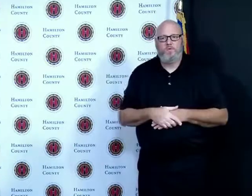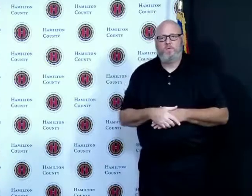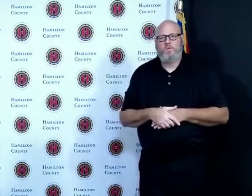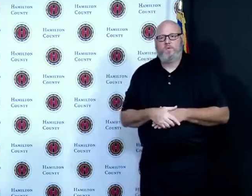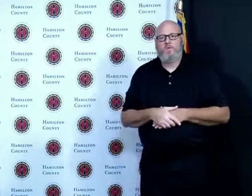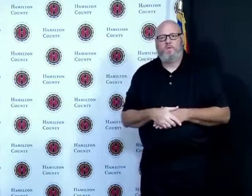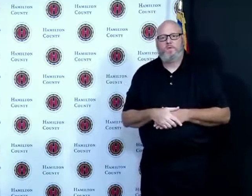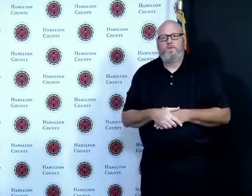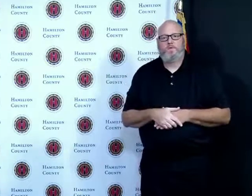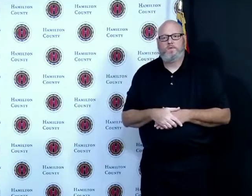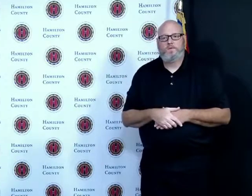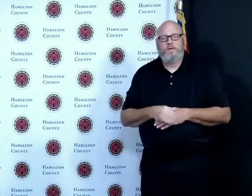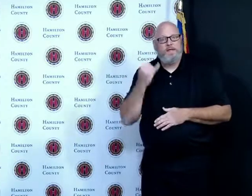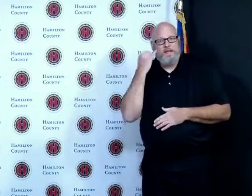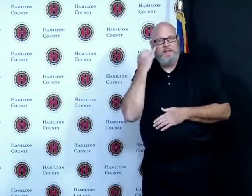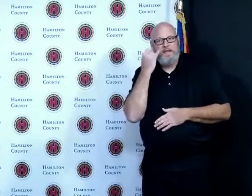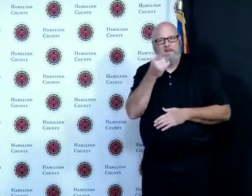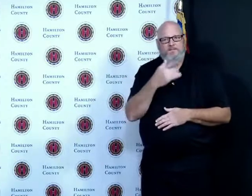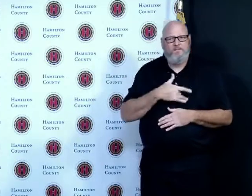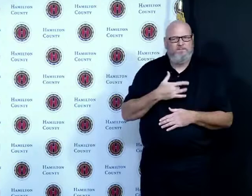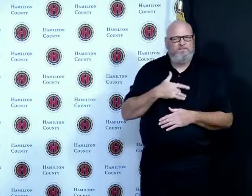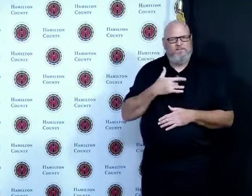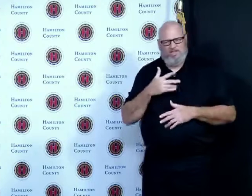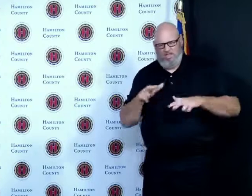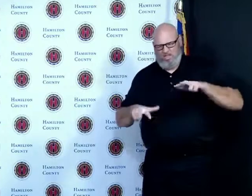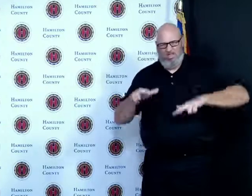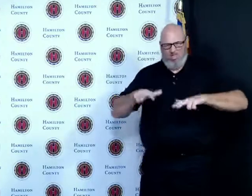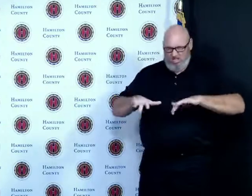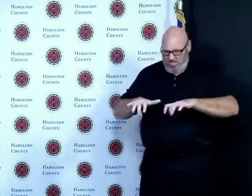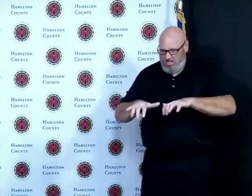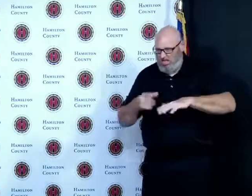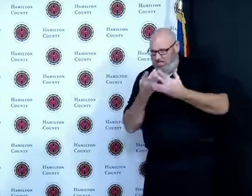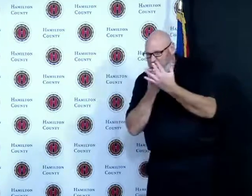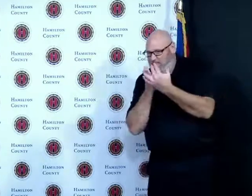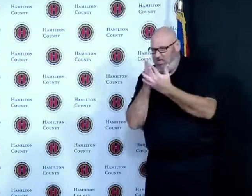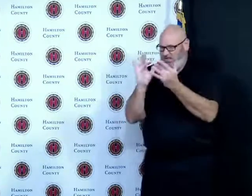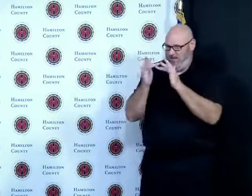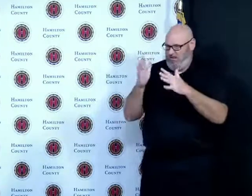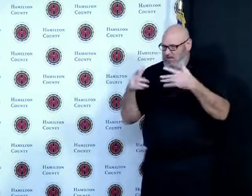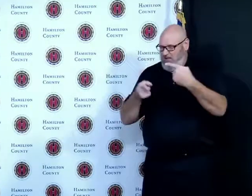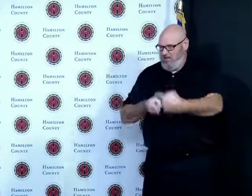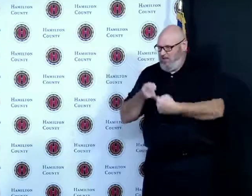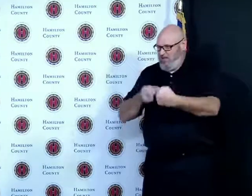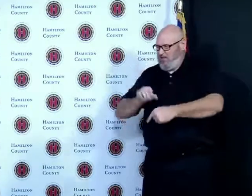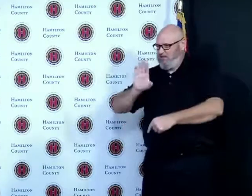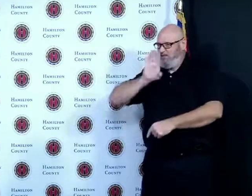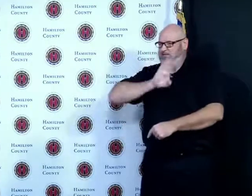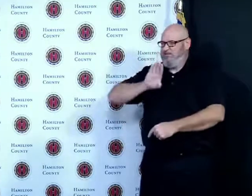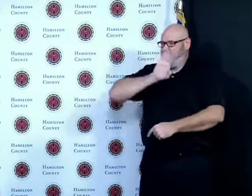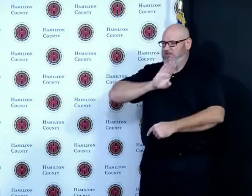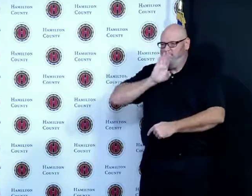there is a number to call and that hotline number is 211 I actually went over to 211